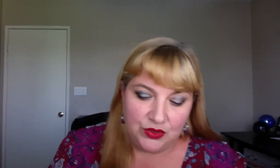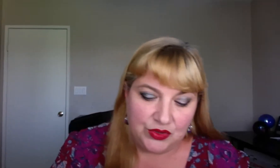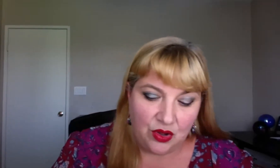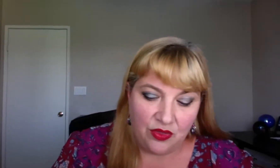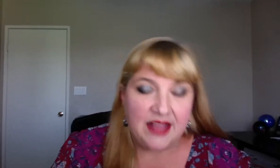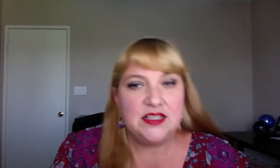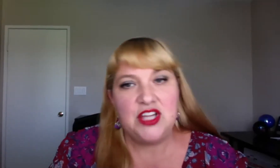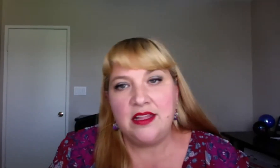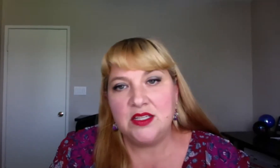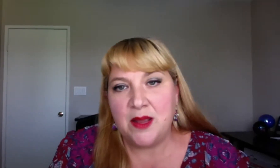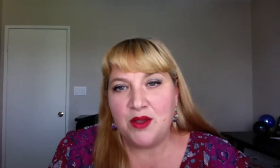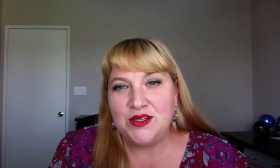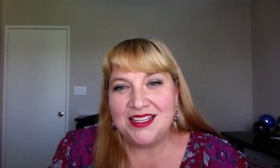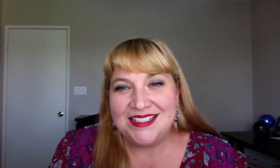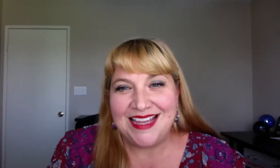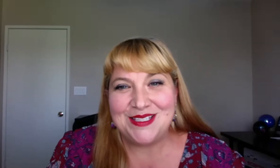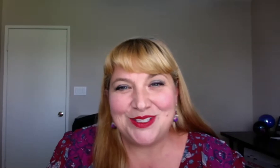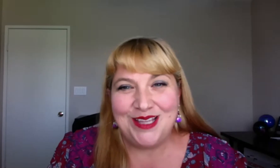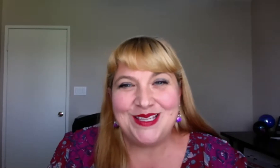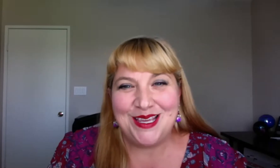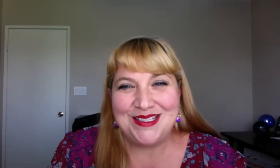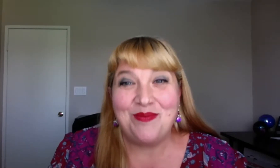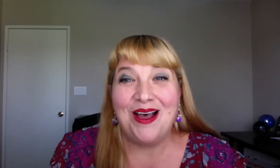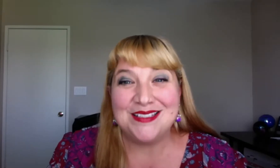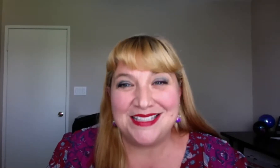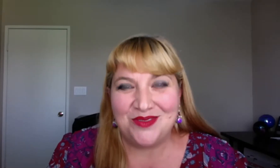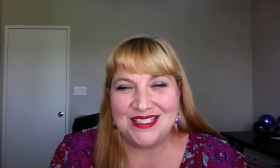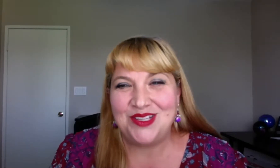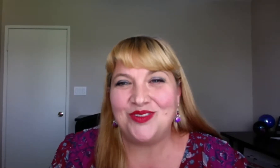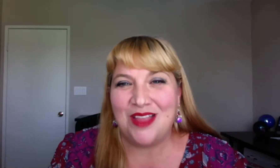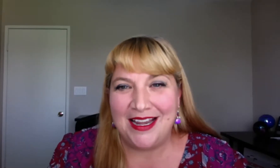Renee Marshall: So that's a challenge, but I'm also going to say it's it's a it's a positive. It's a silver lining